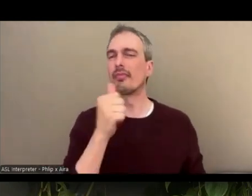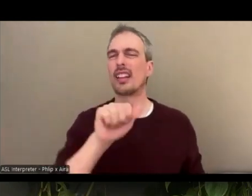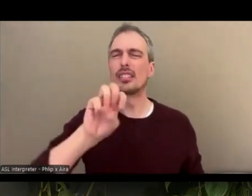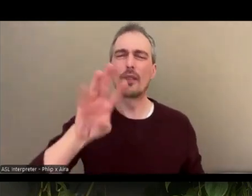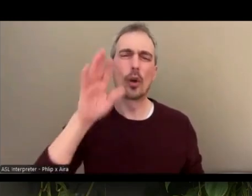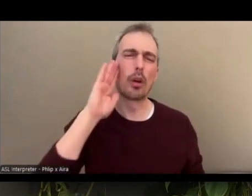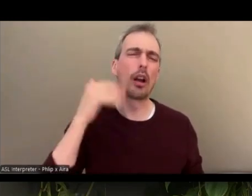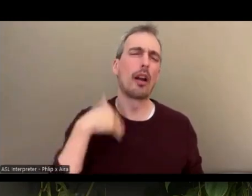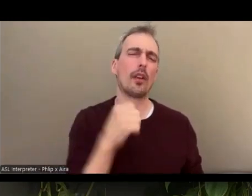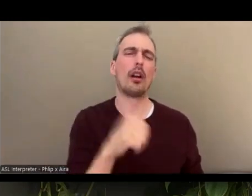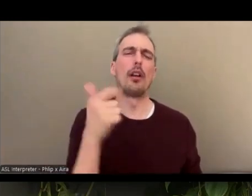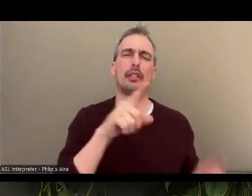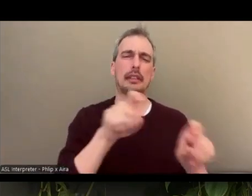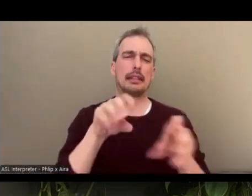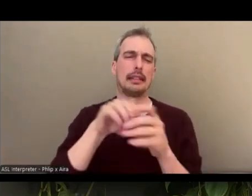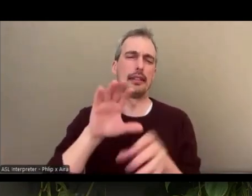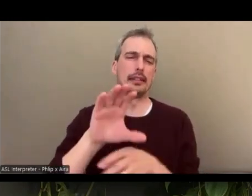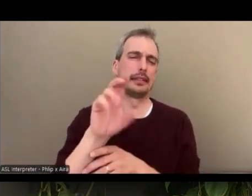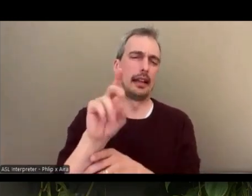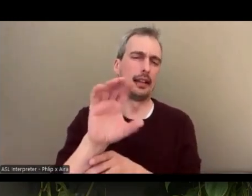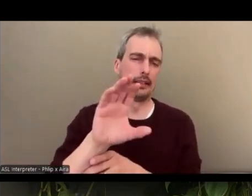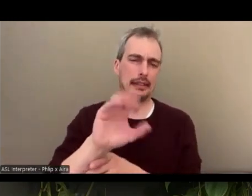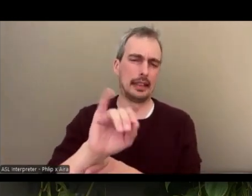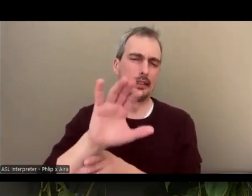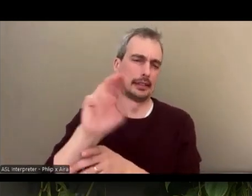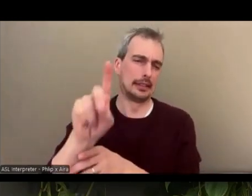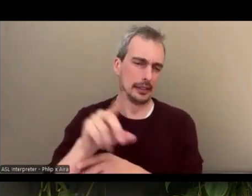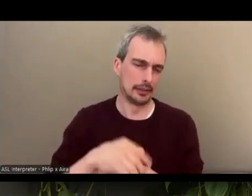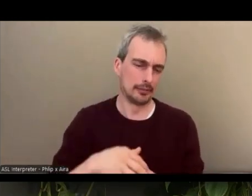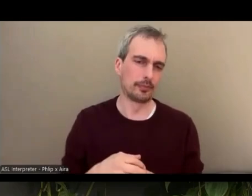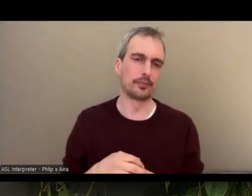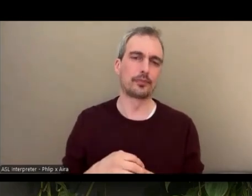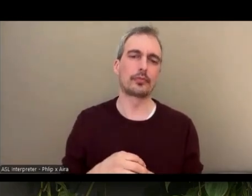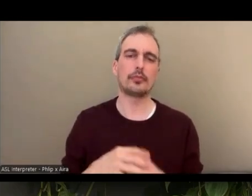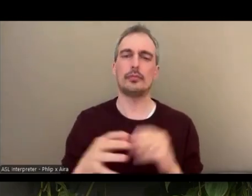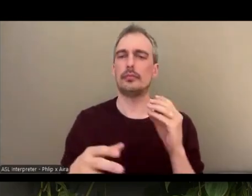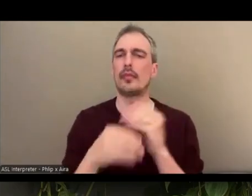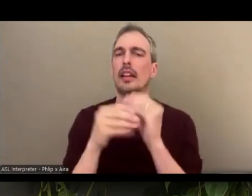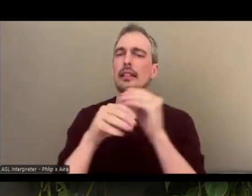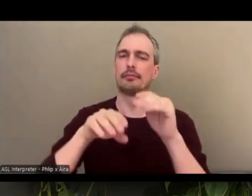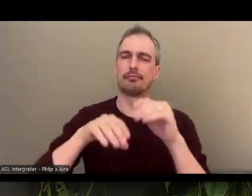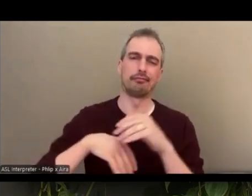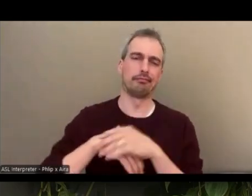And so adding accessibility-specific testing is kind of like adding another layer of cheese to the stack.